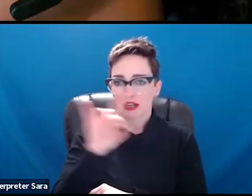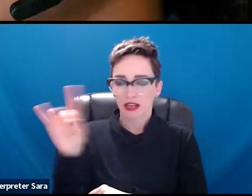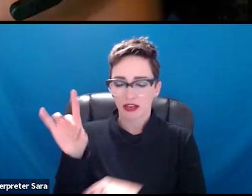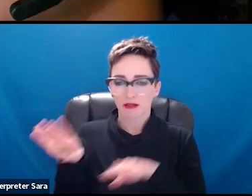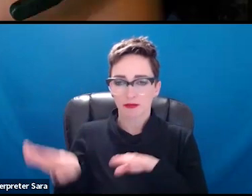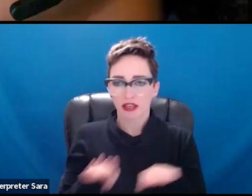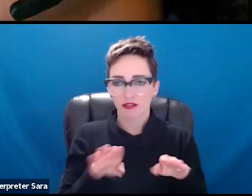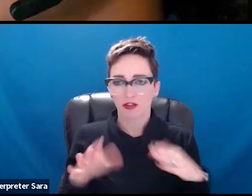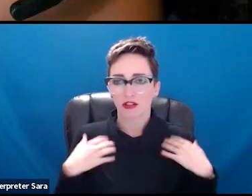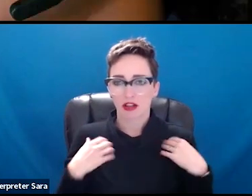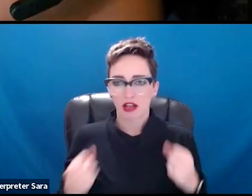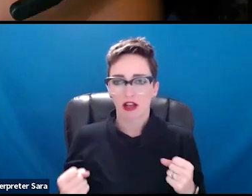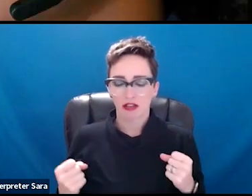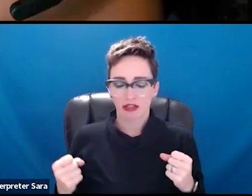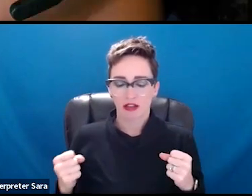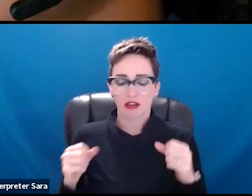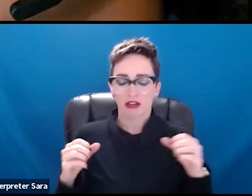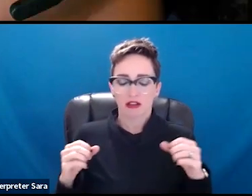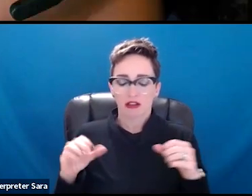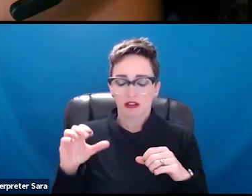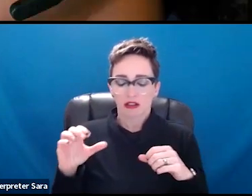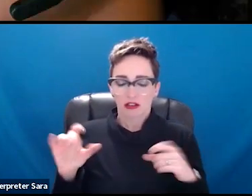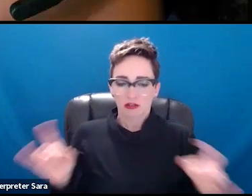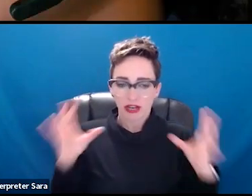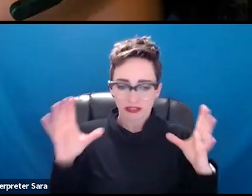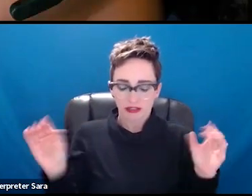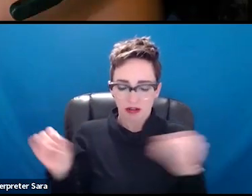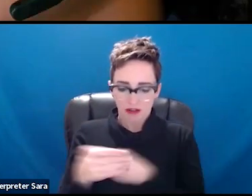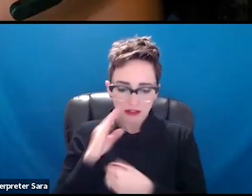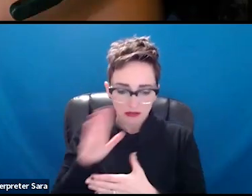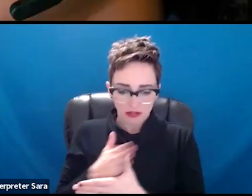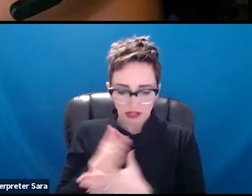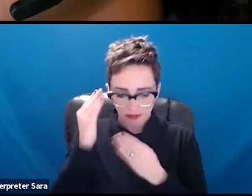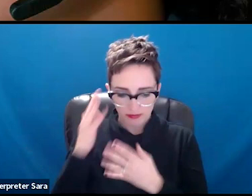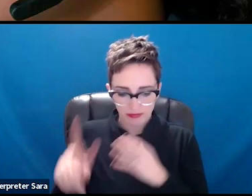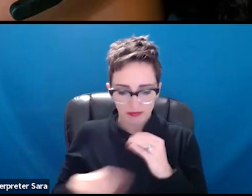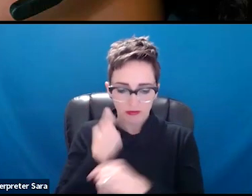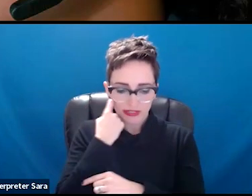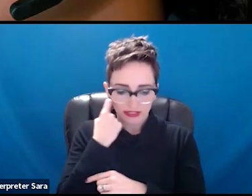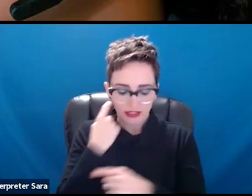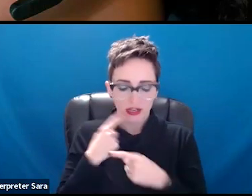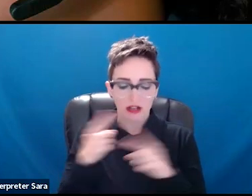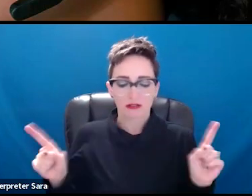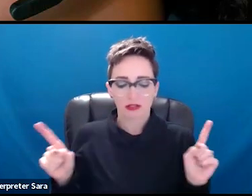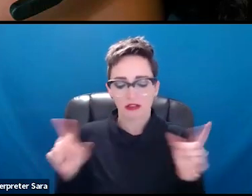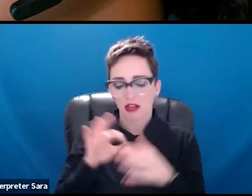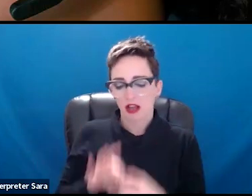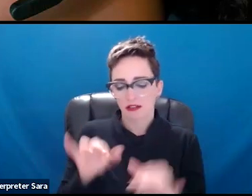Coordination Office will share information on the recently announced Policy Academy on Systems Design.